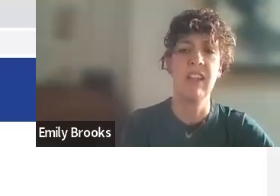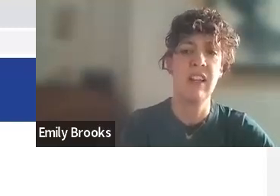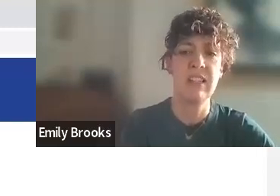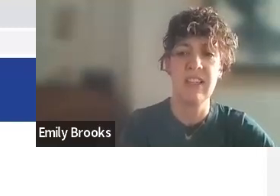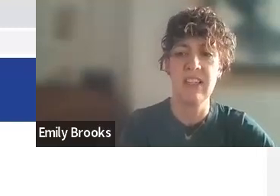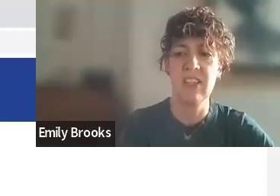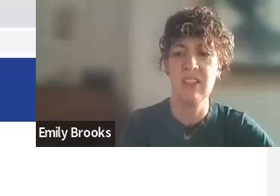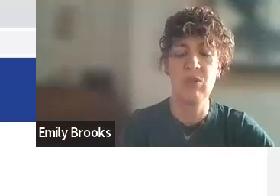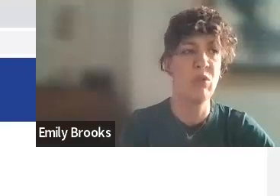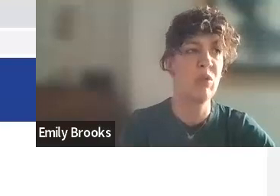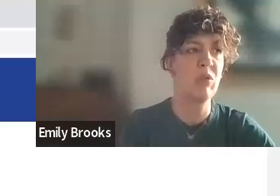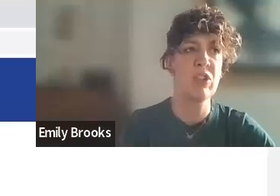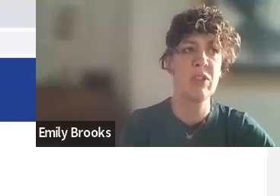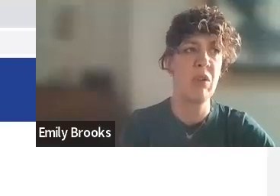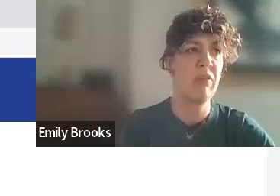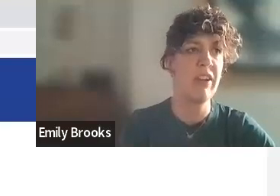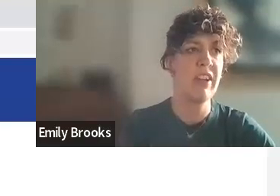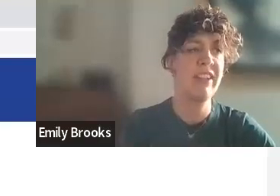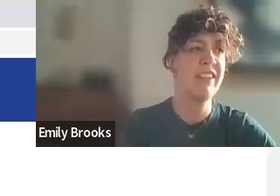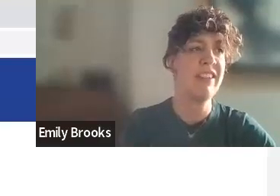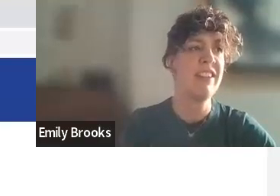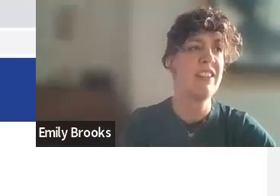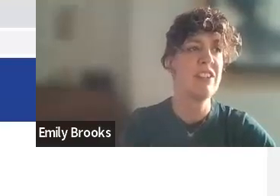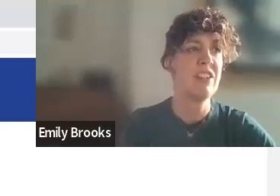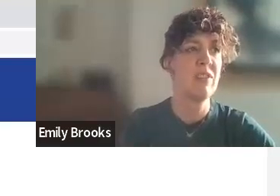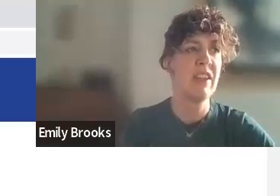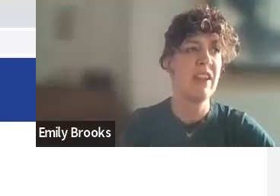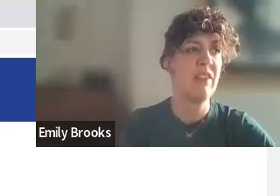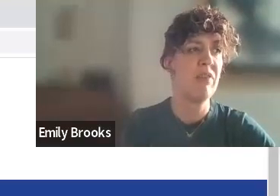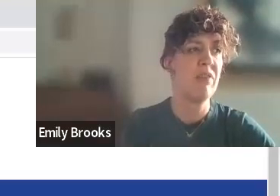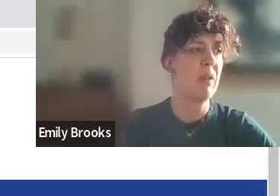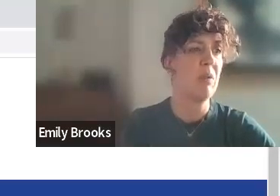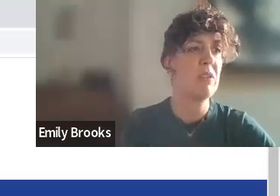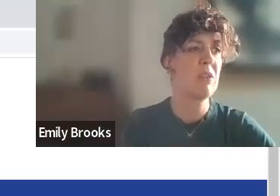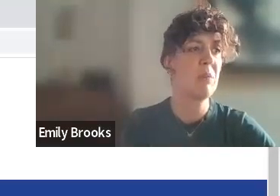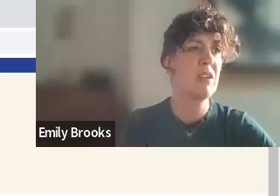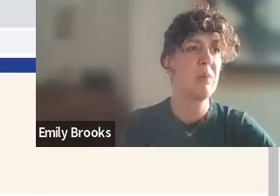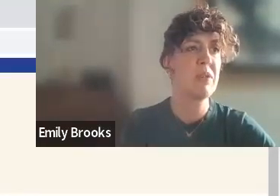in the early stages or just qualifying as Teachers of the Deaf, with some examples.